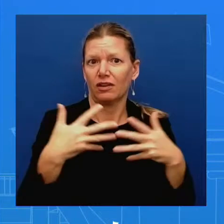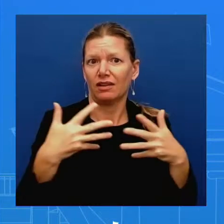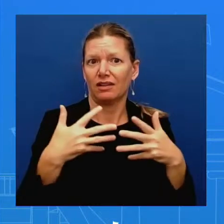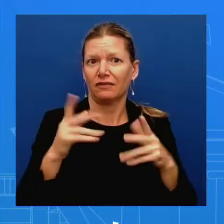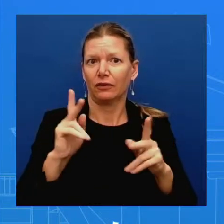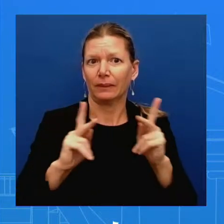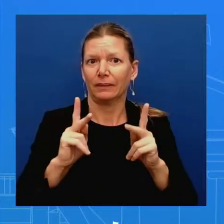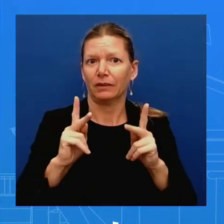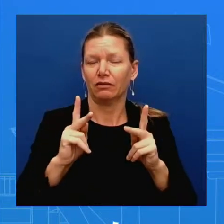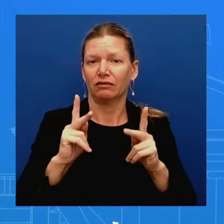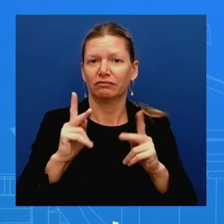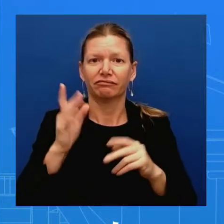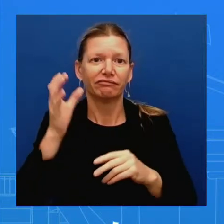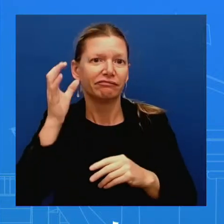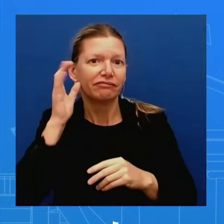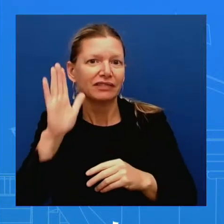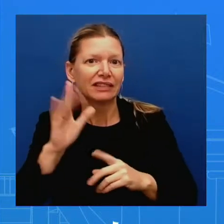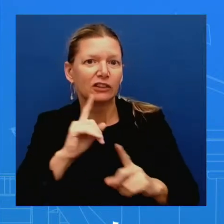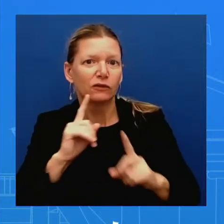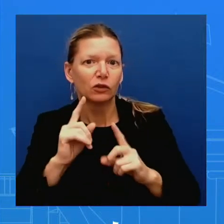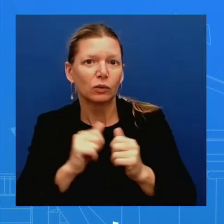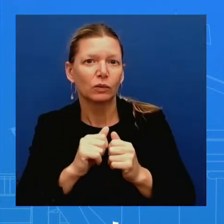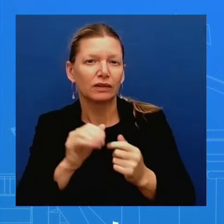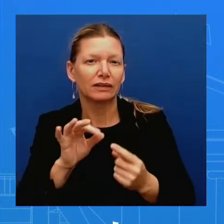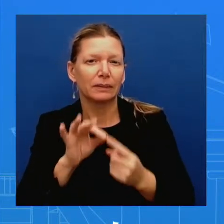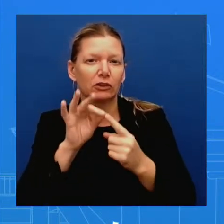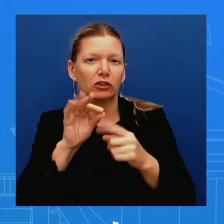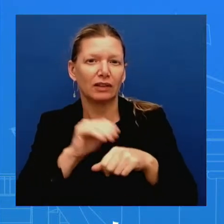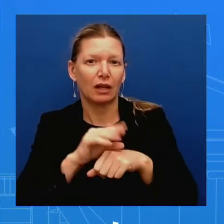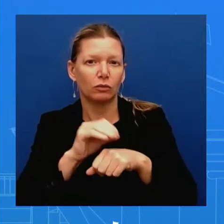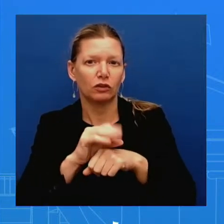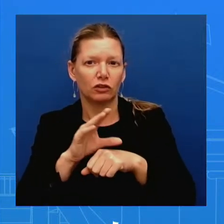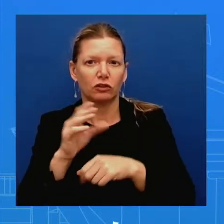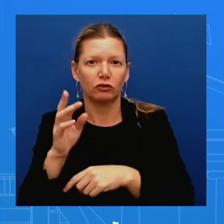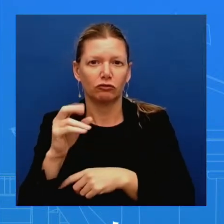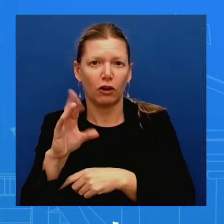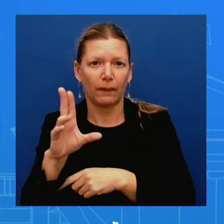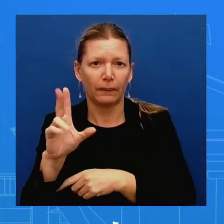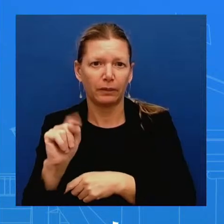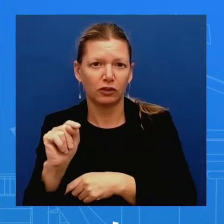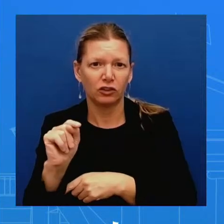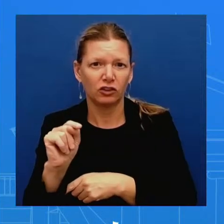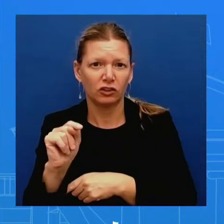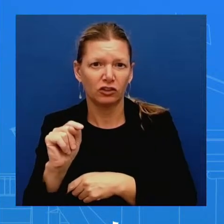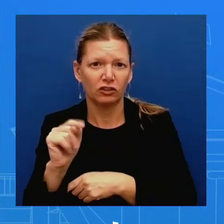are already out there. They've been out there. They have been released to the public. The public has an opportunity to hear directly